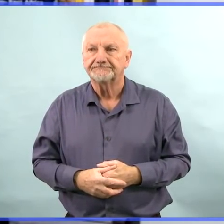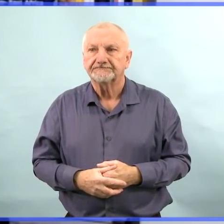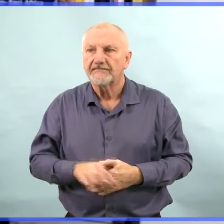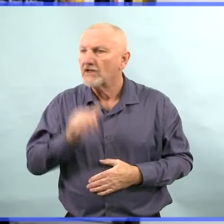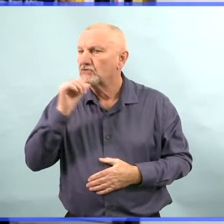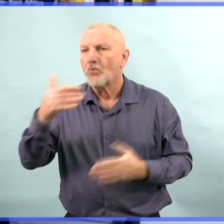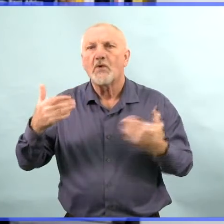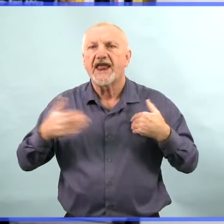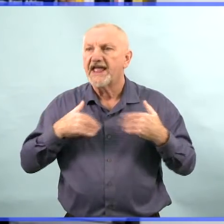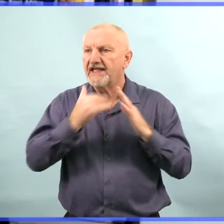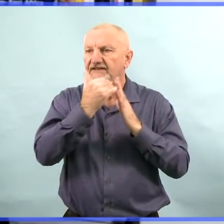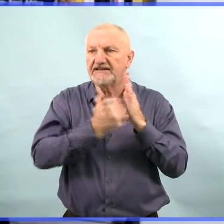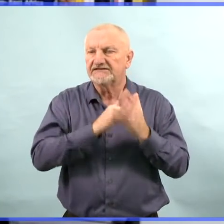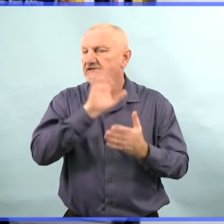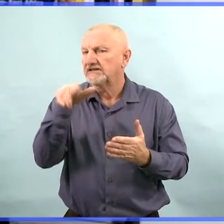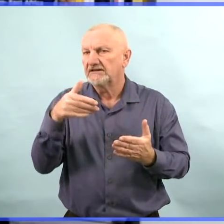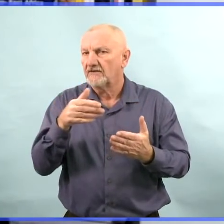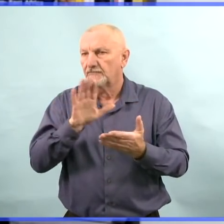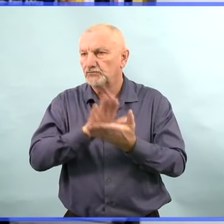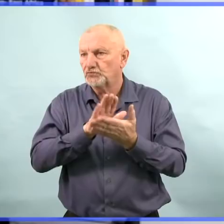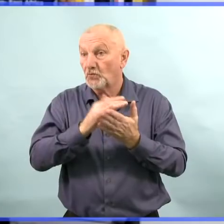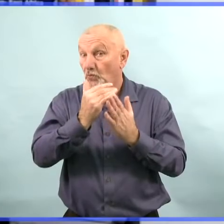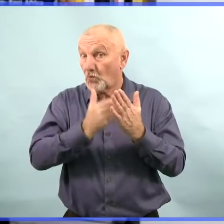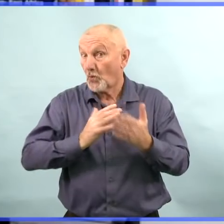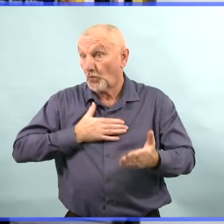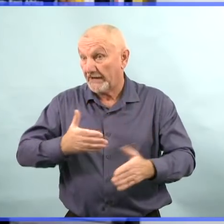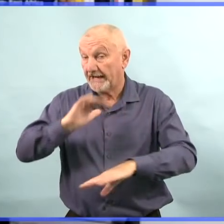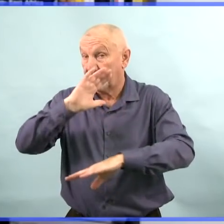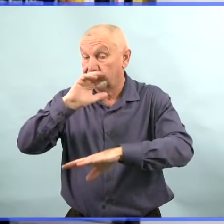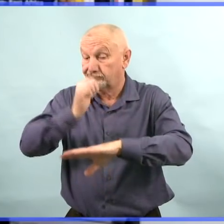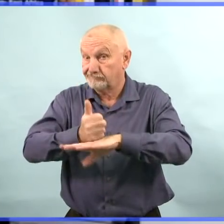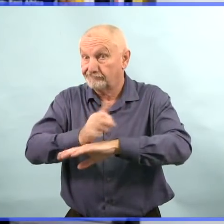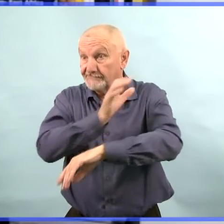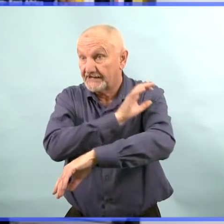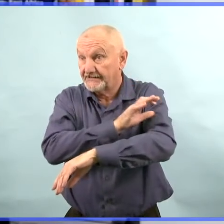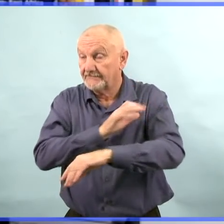me right now but that's certainly something that you could connect with the communications team